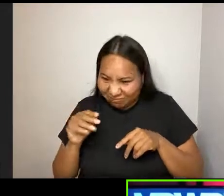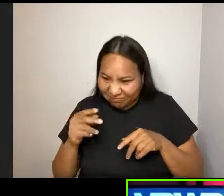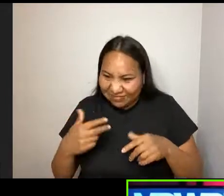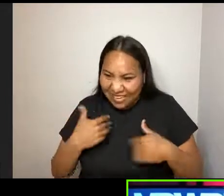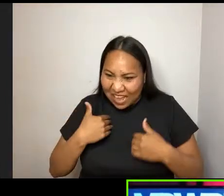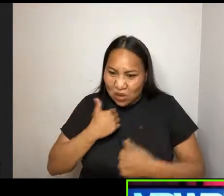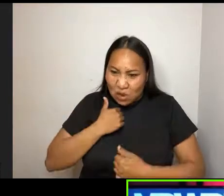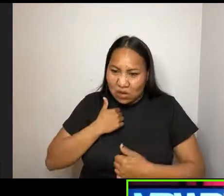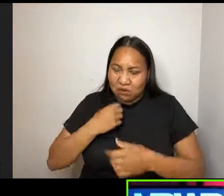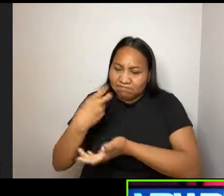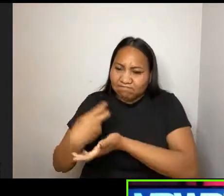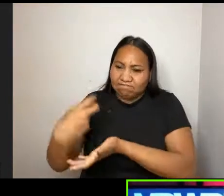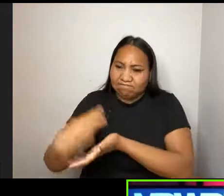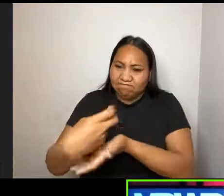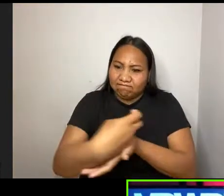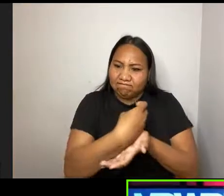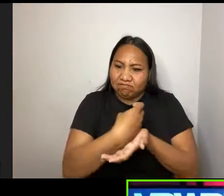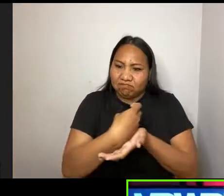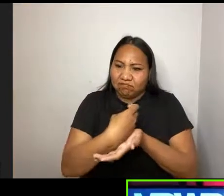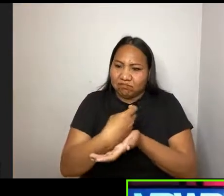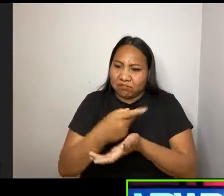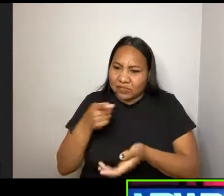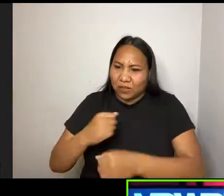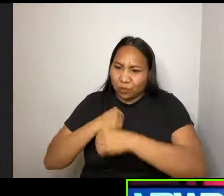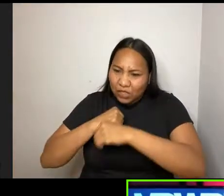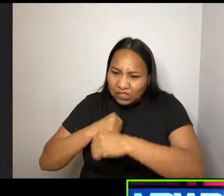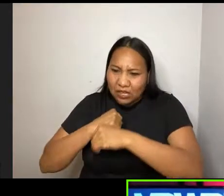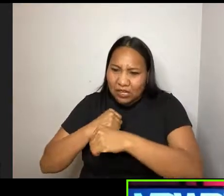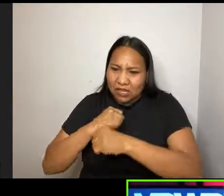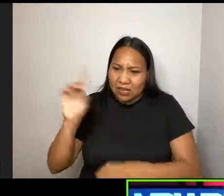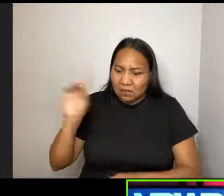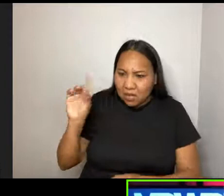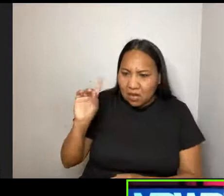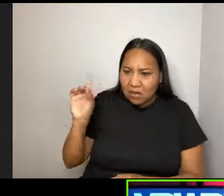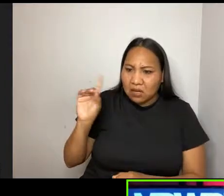protecting the democracy the same way he is protecting the culture in 1680.